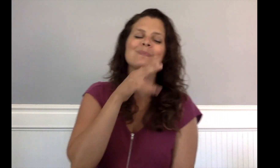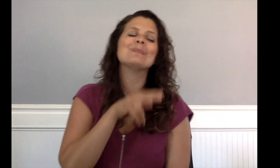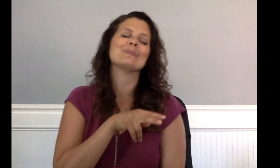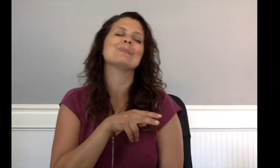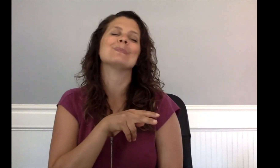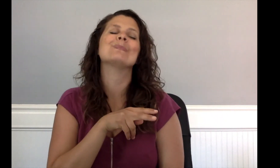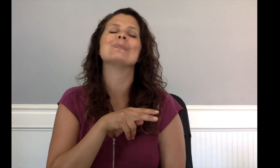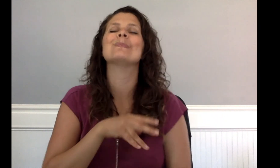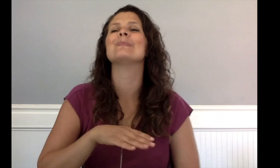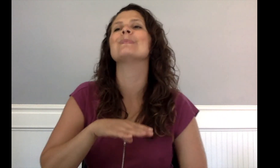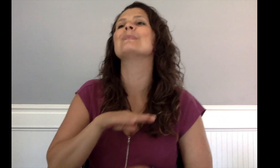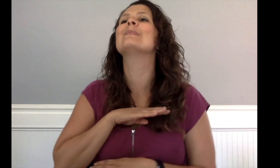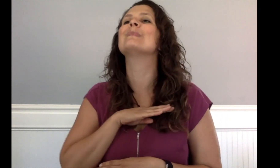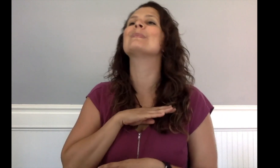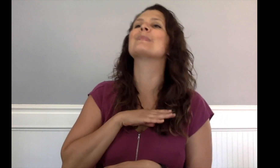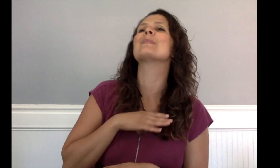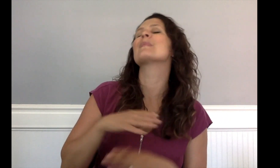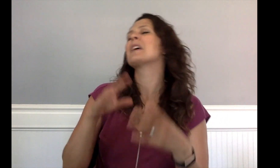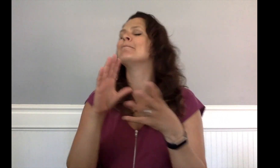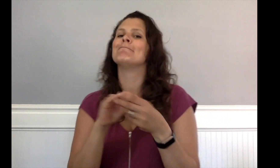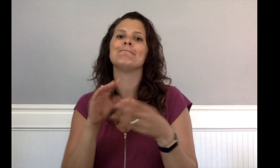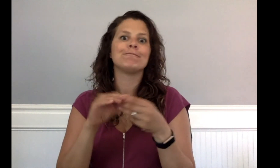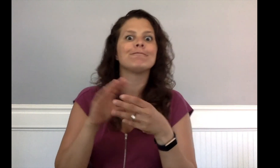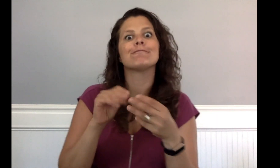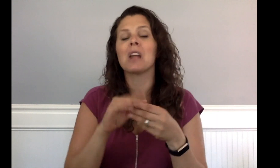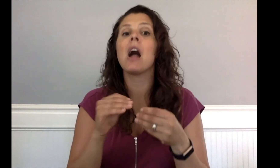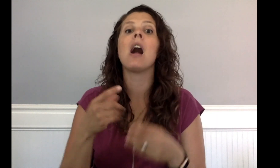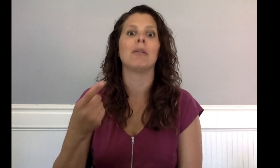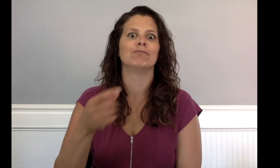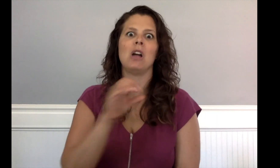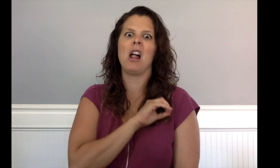Satisfied, Mrs. Castle began talking again.